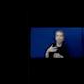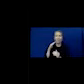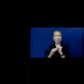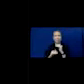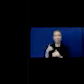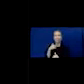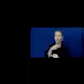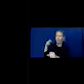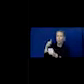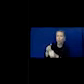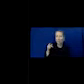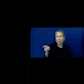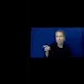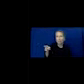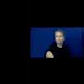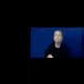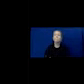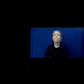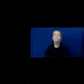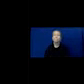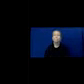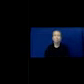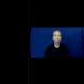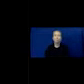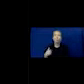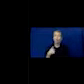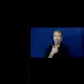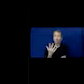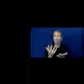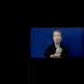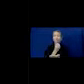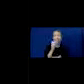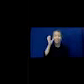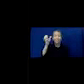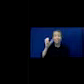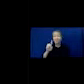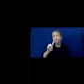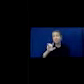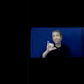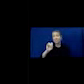We use what is called discovery, and that is looking at the job seeker through personalized